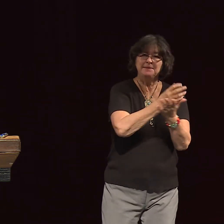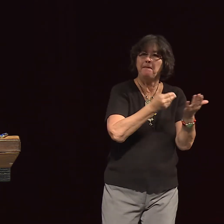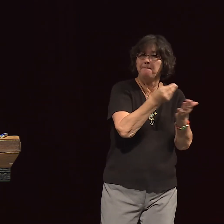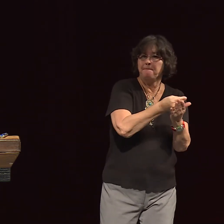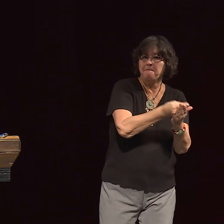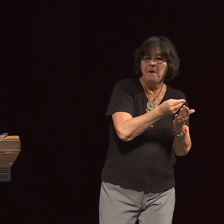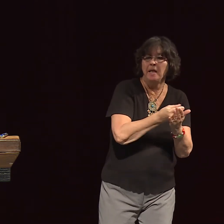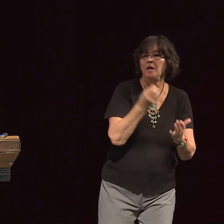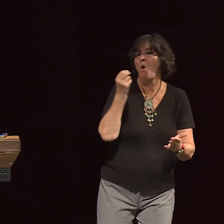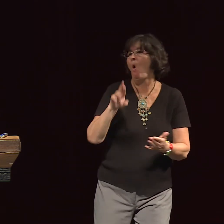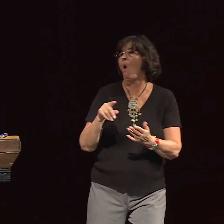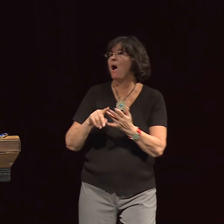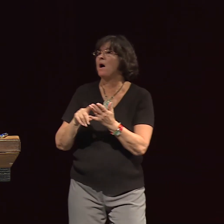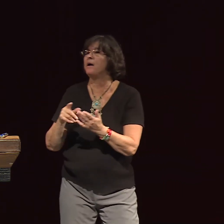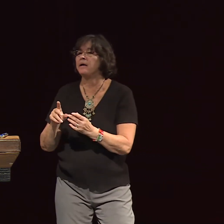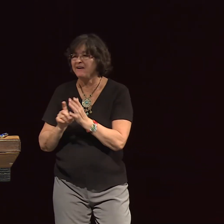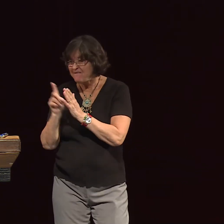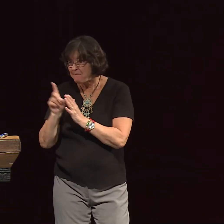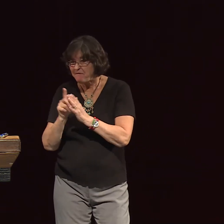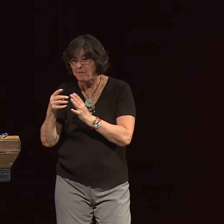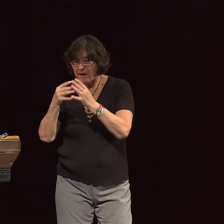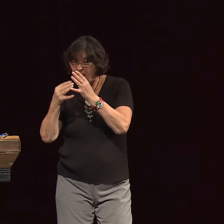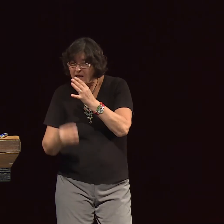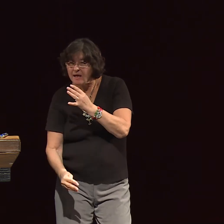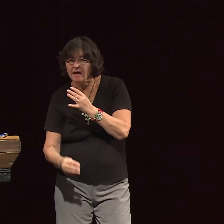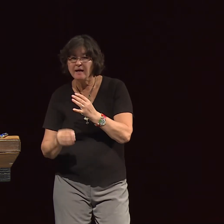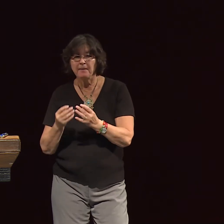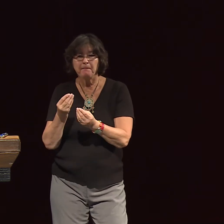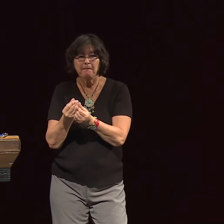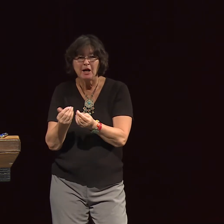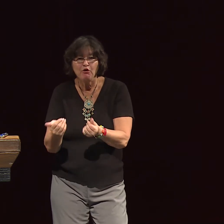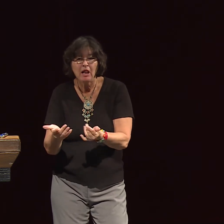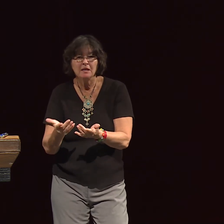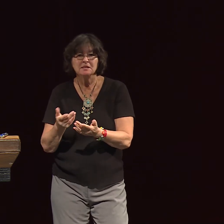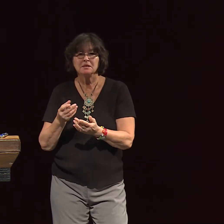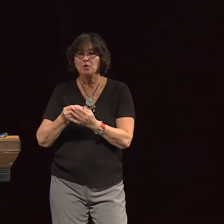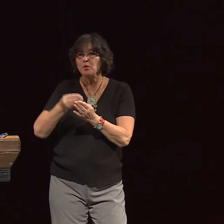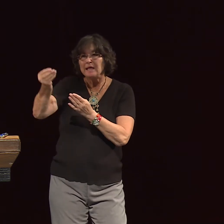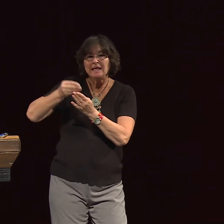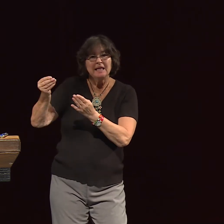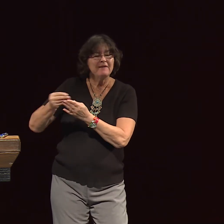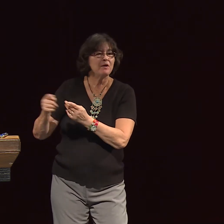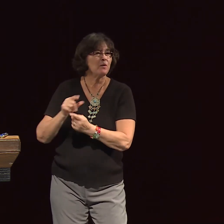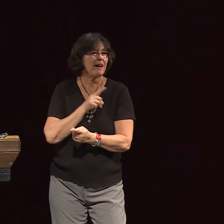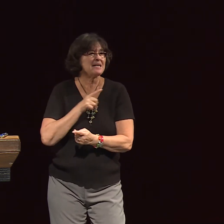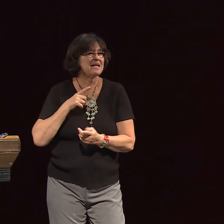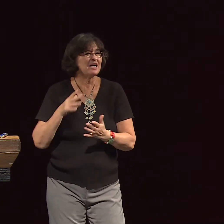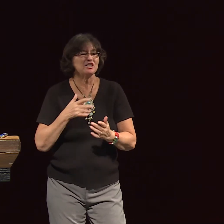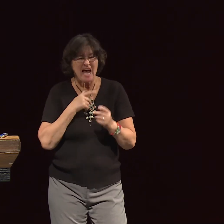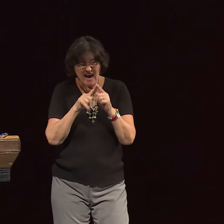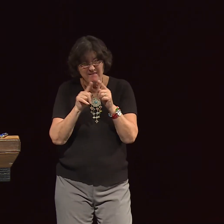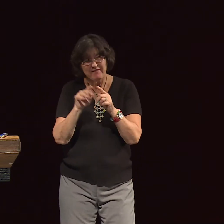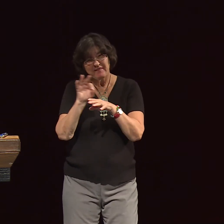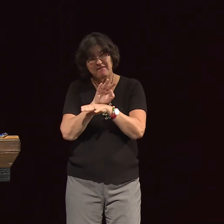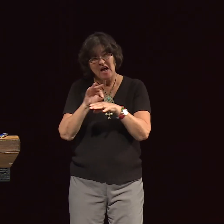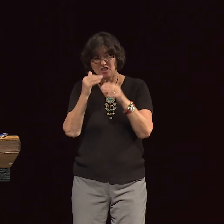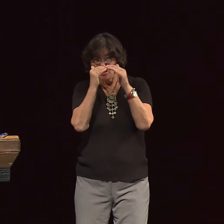or some public-relations work or development. You could develop materials. You could pass out information.